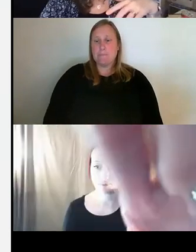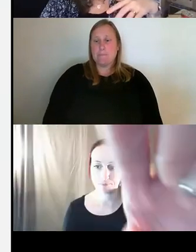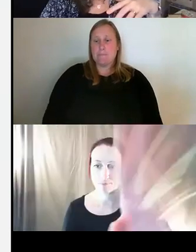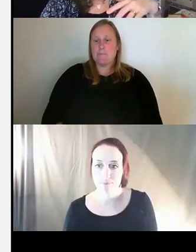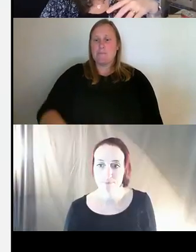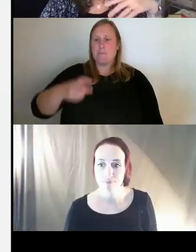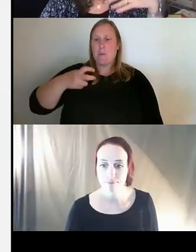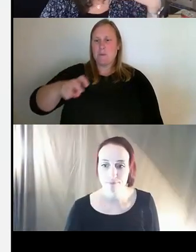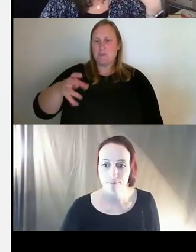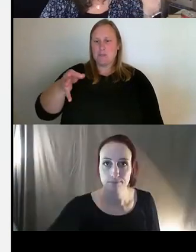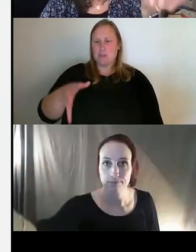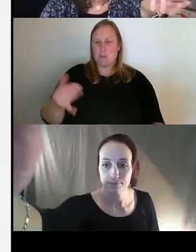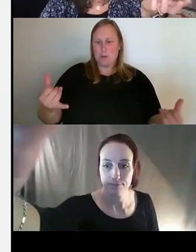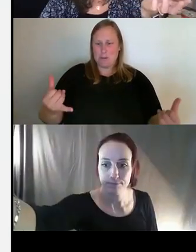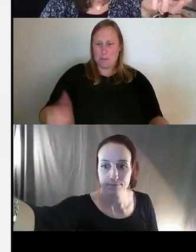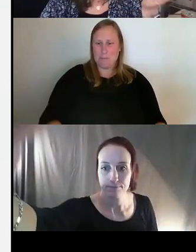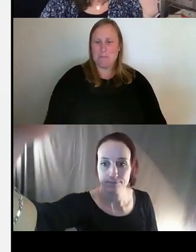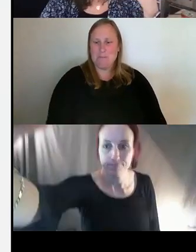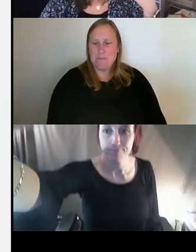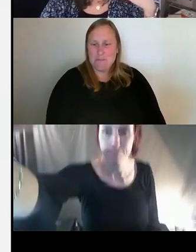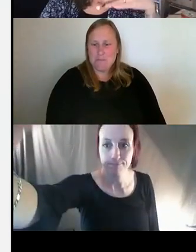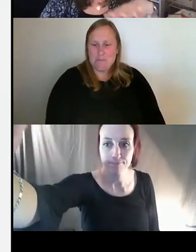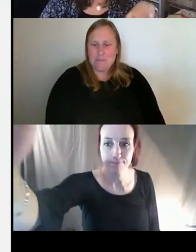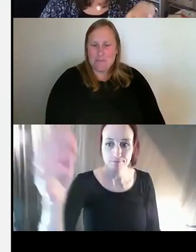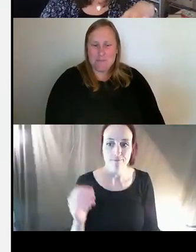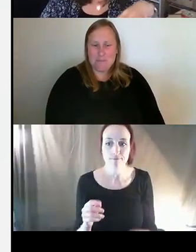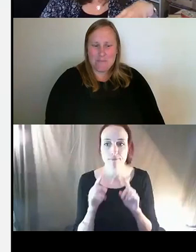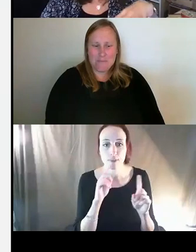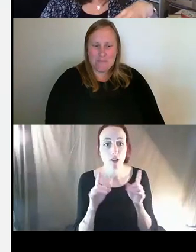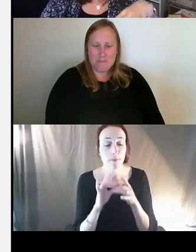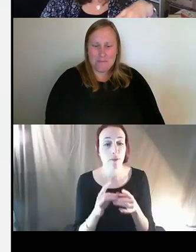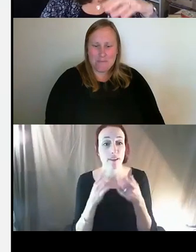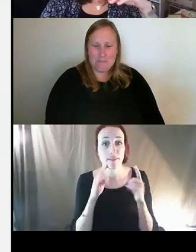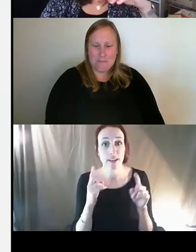Chats can be very useful for some and incredibly distracting for others.